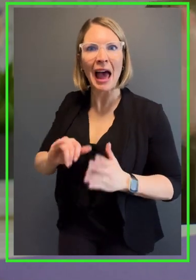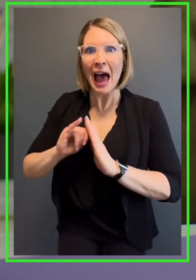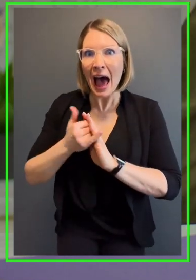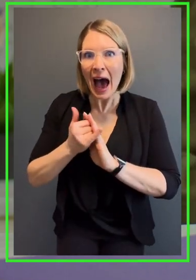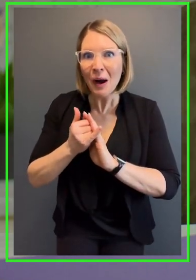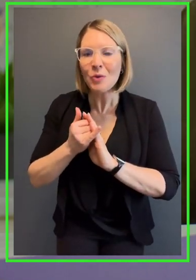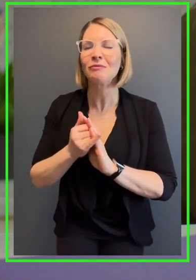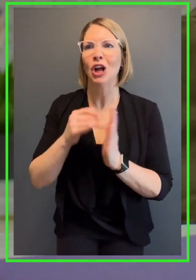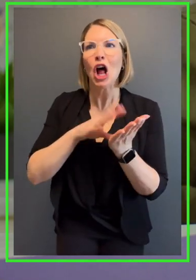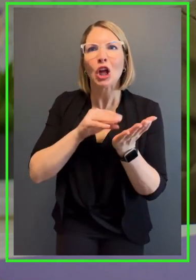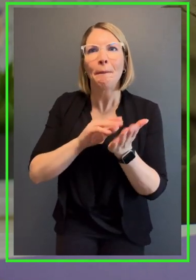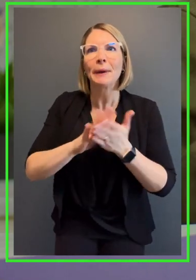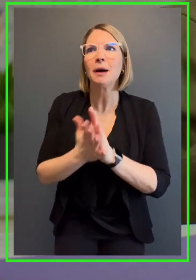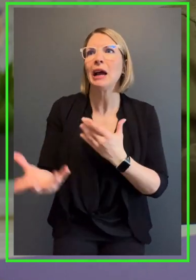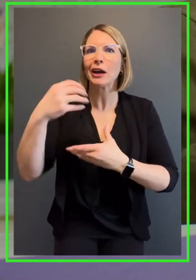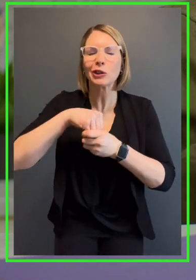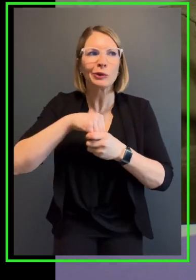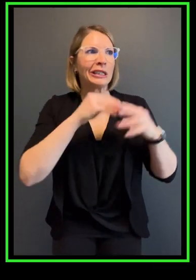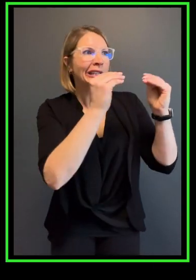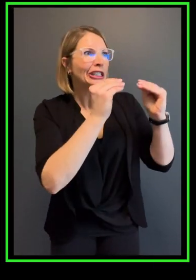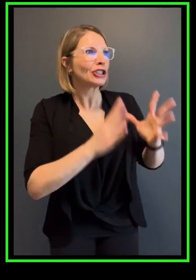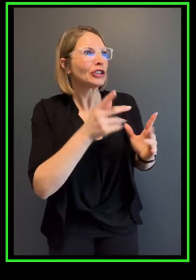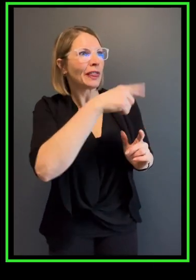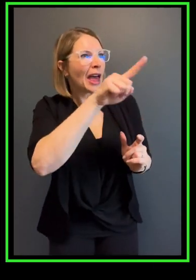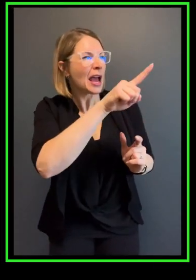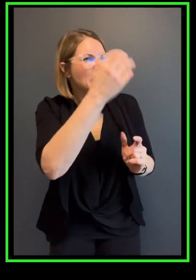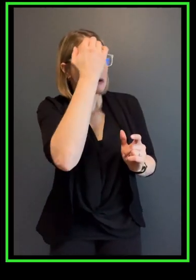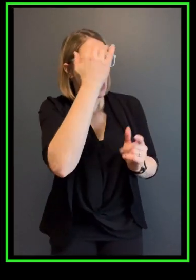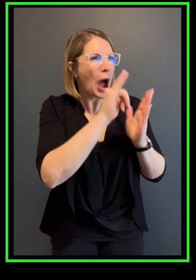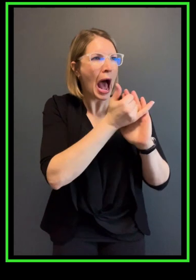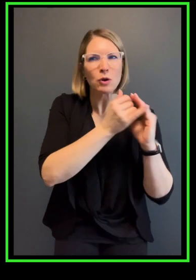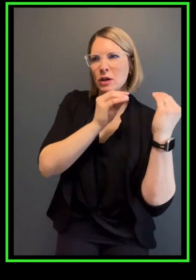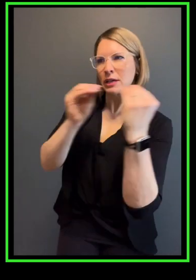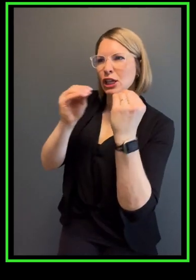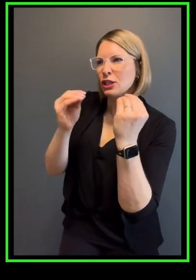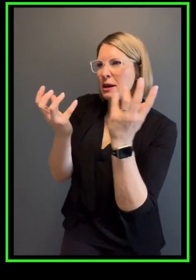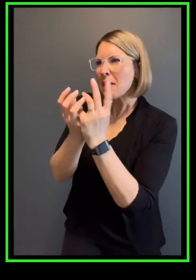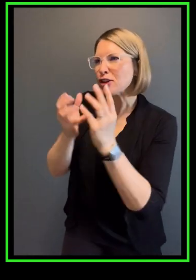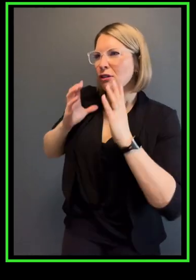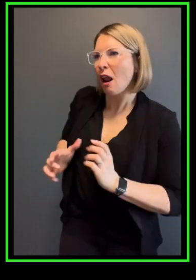That means making learning more inclusive. Empowering educators to meet the needs of diverse learners with products that